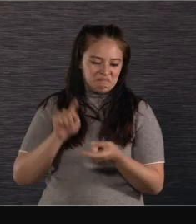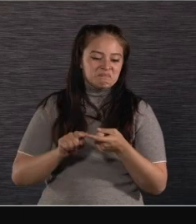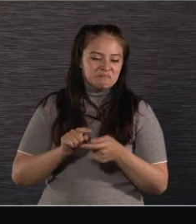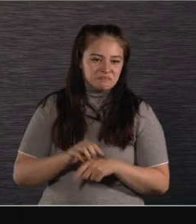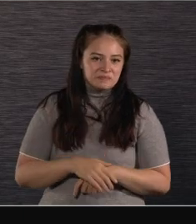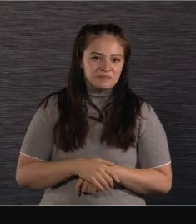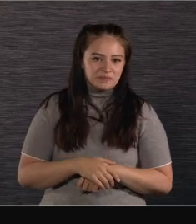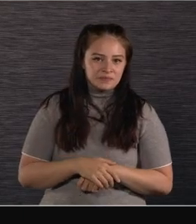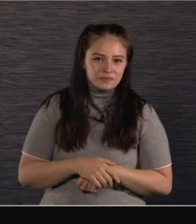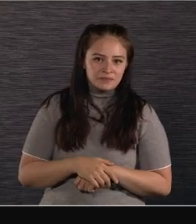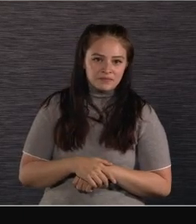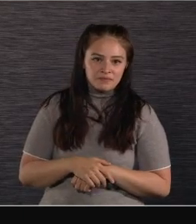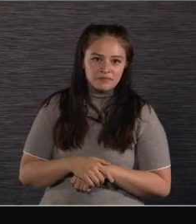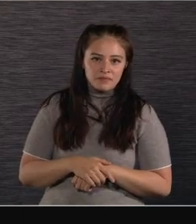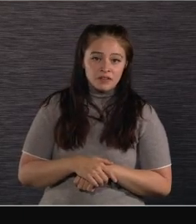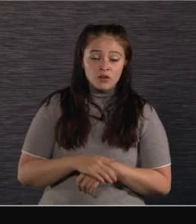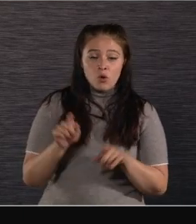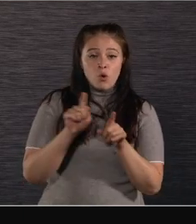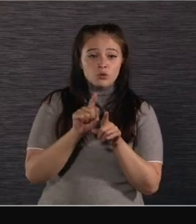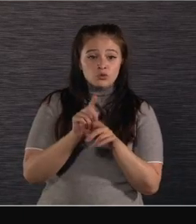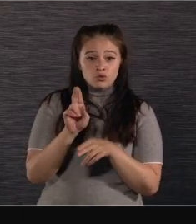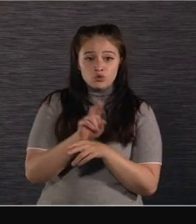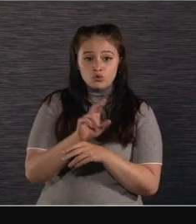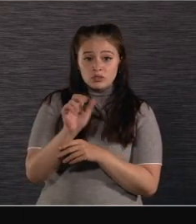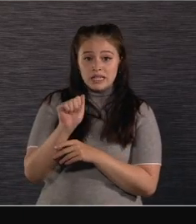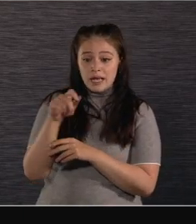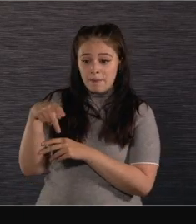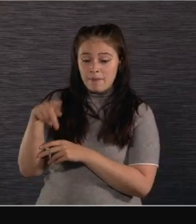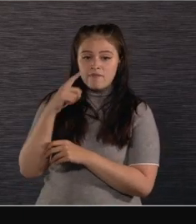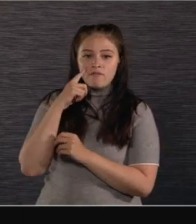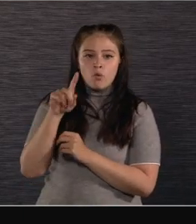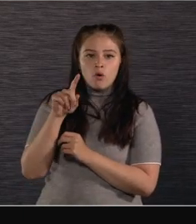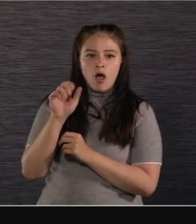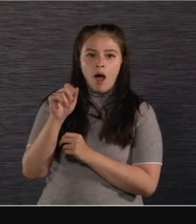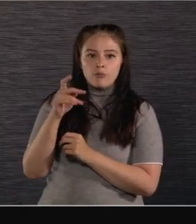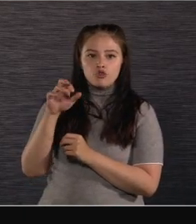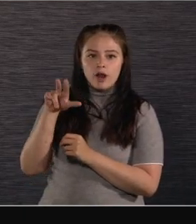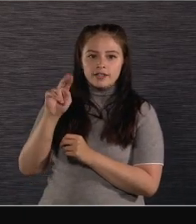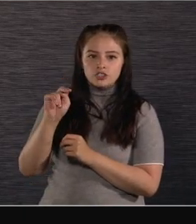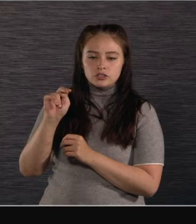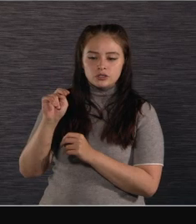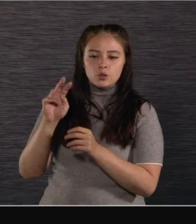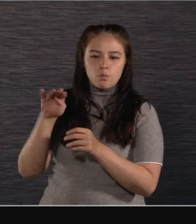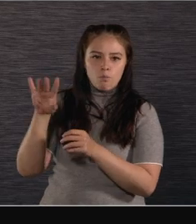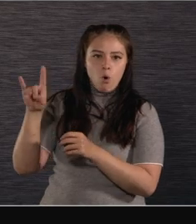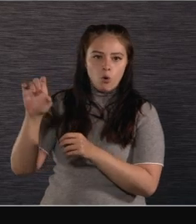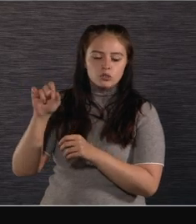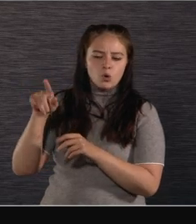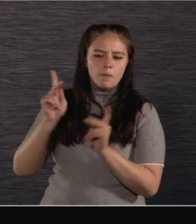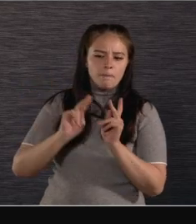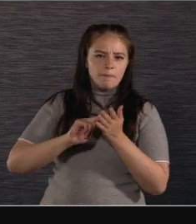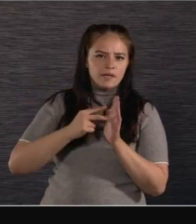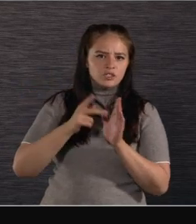We also used Airpeak and dual operation mode. This enables the camera operator and the drone pilot